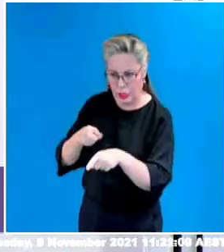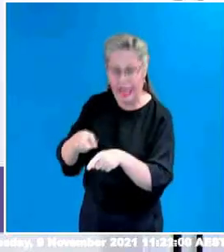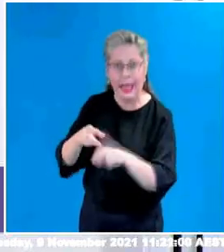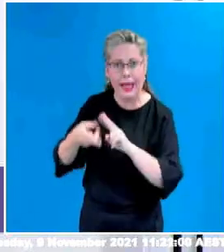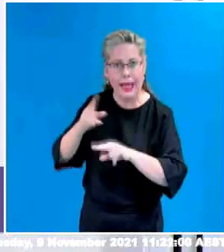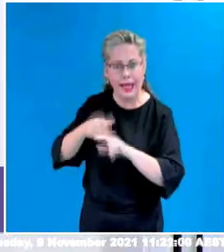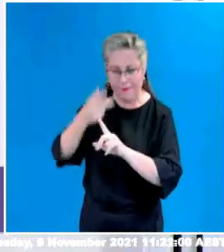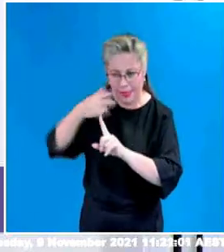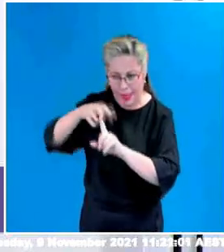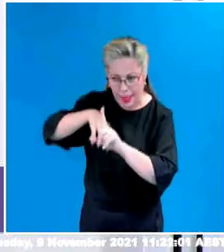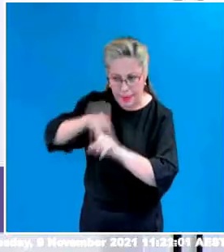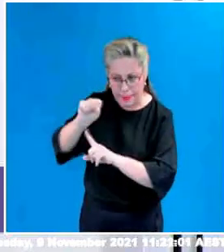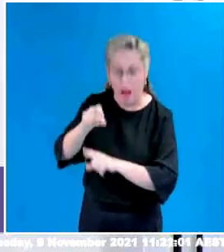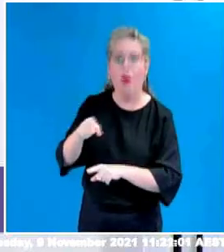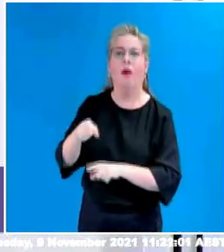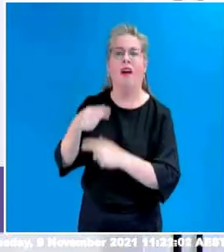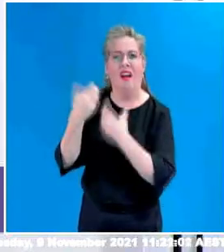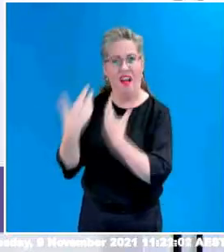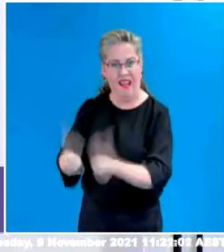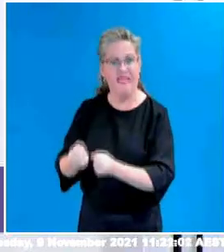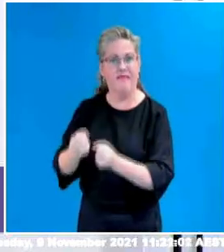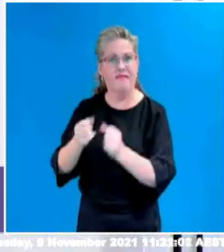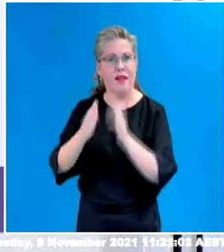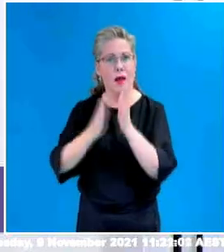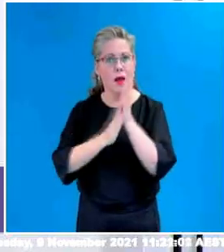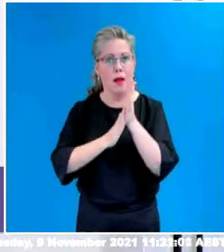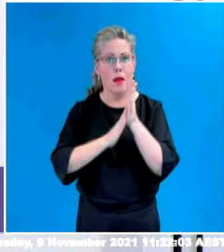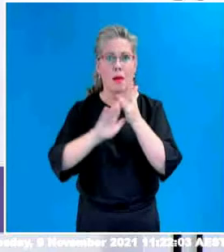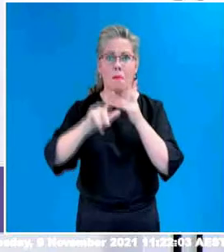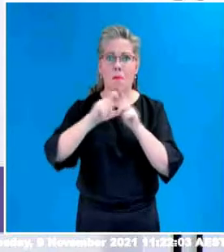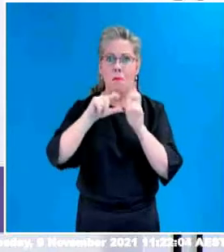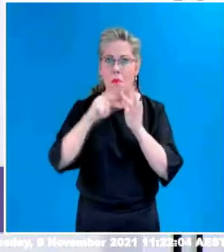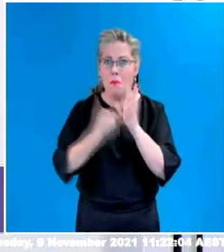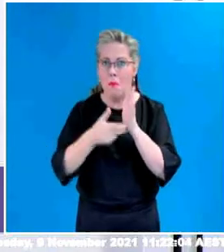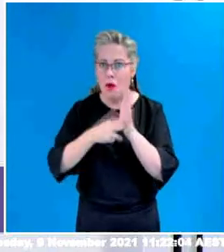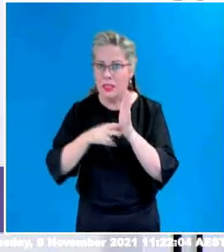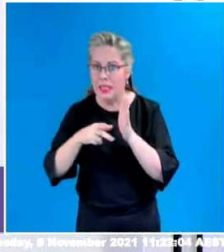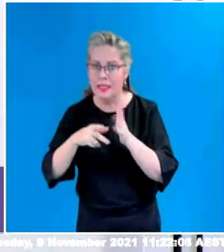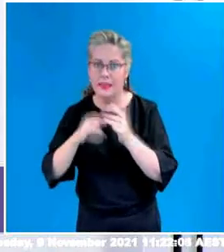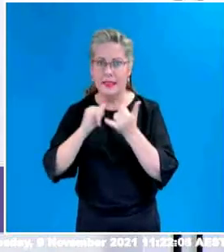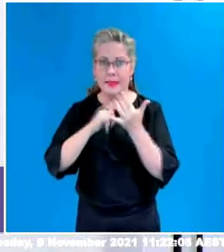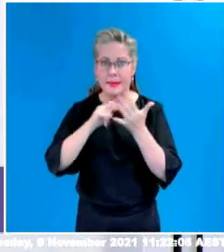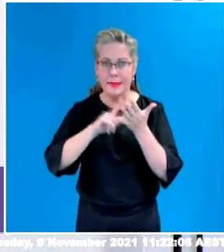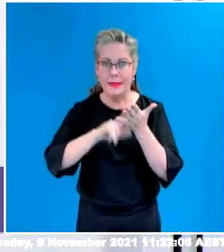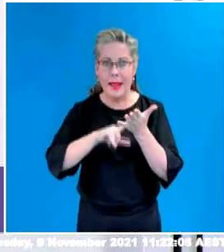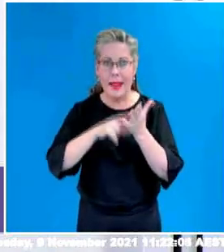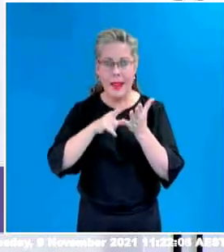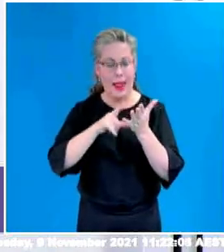instances of modern slavery. So modern slavery might involve trafficking of people ---